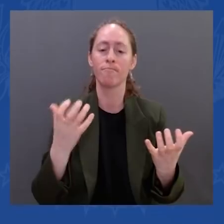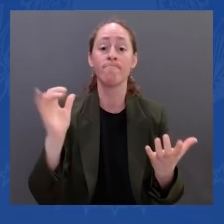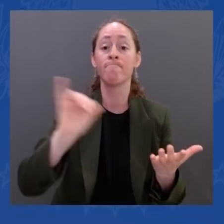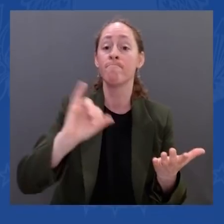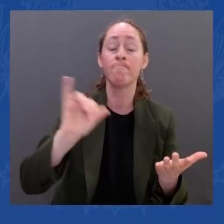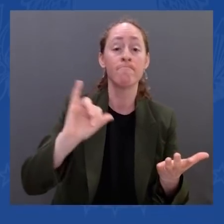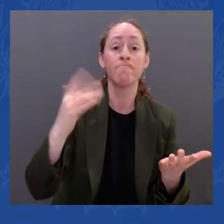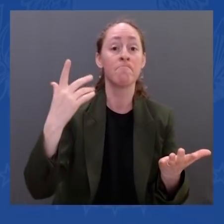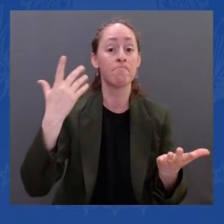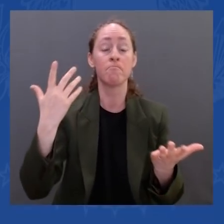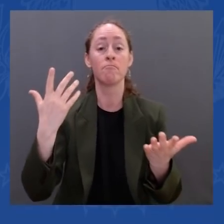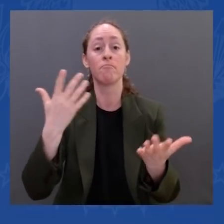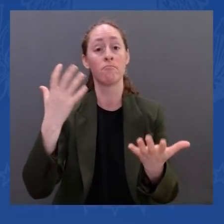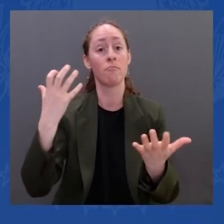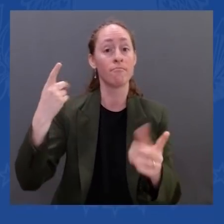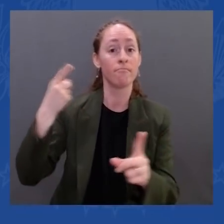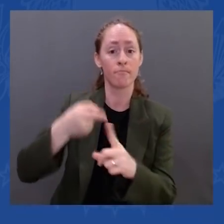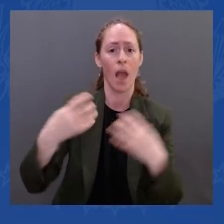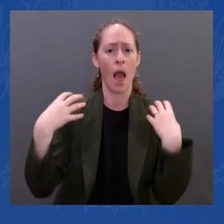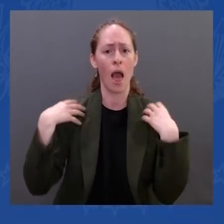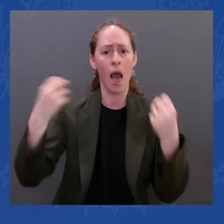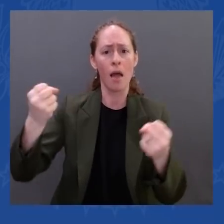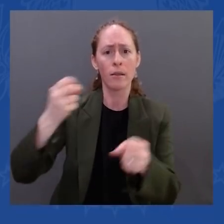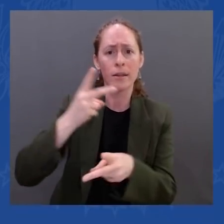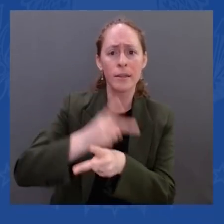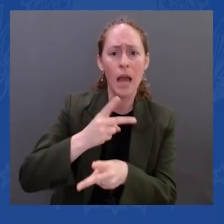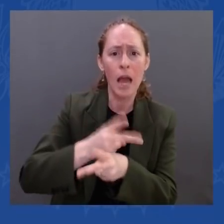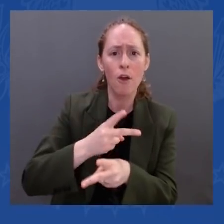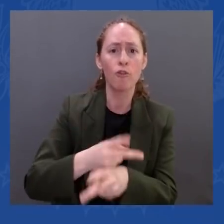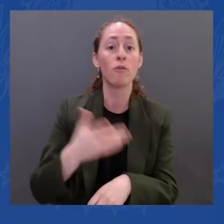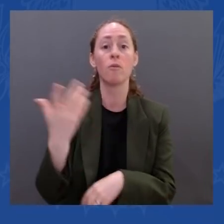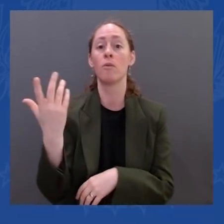of human rights and democracy, and other global challenges,